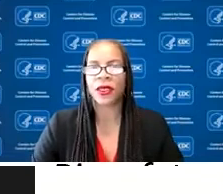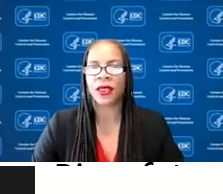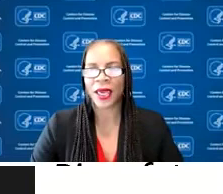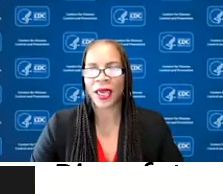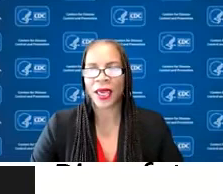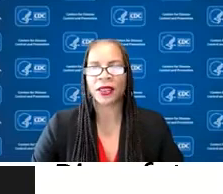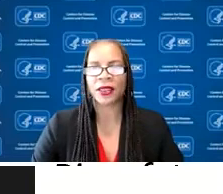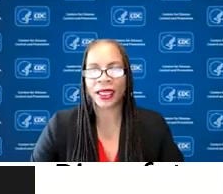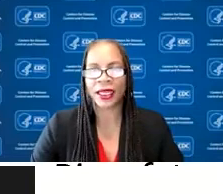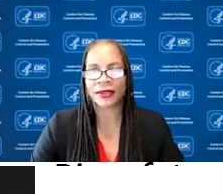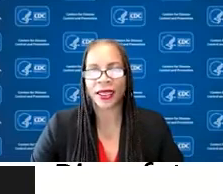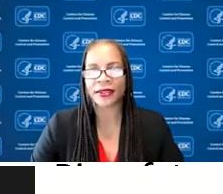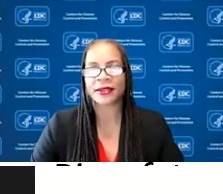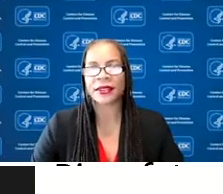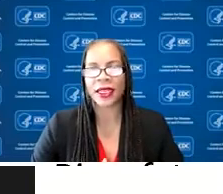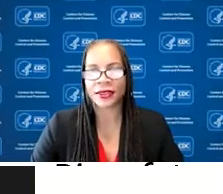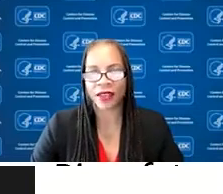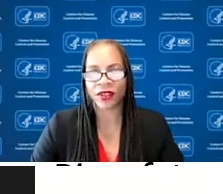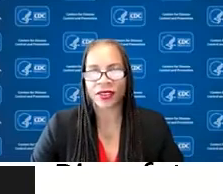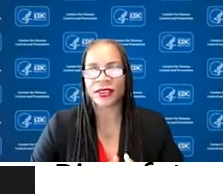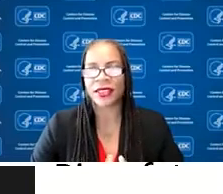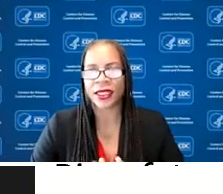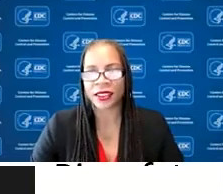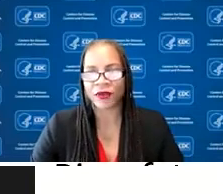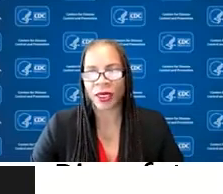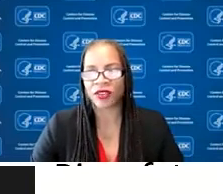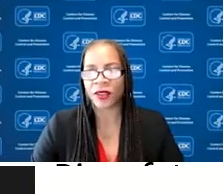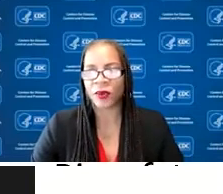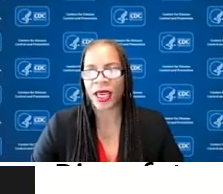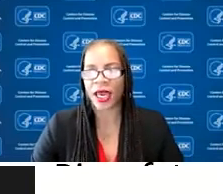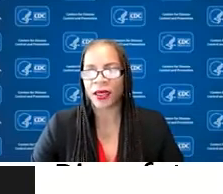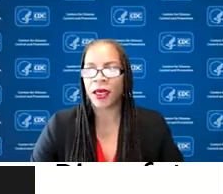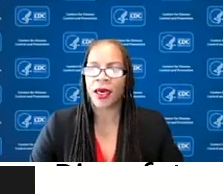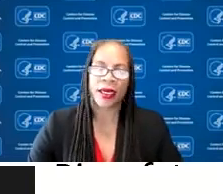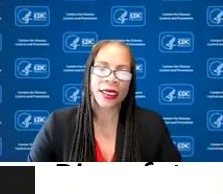based on the latest science, the latest evidence, and the latest information that we had. Again,